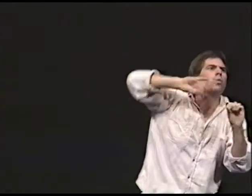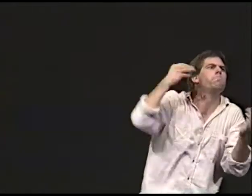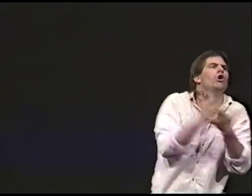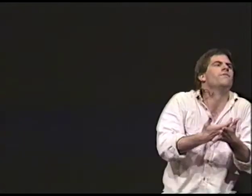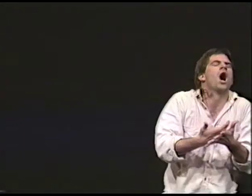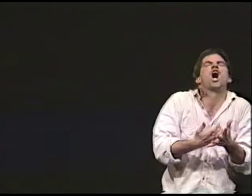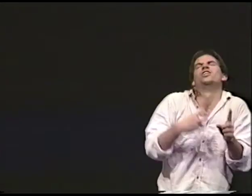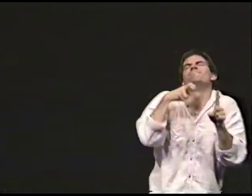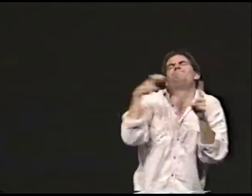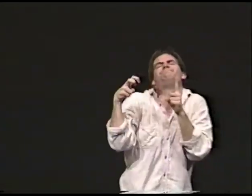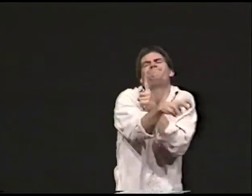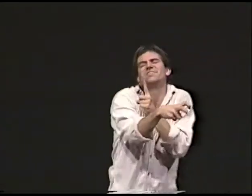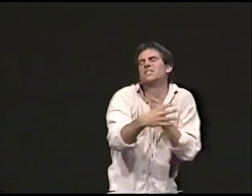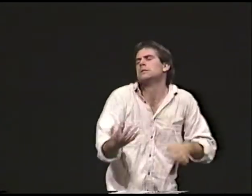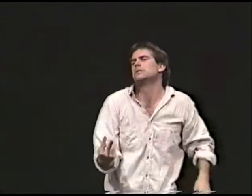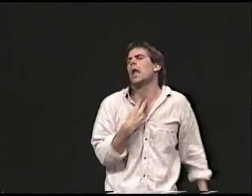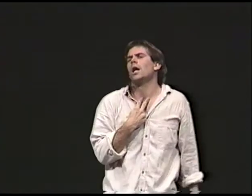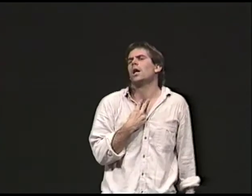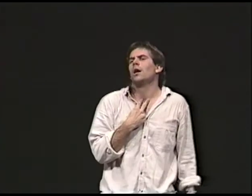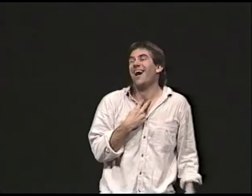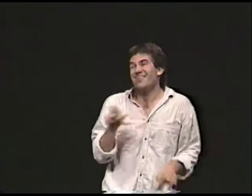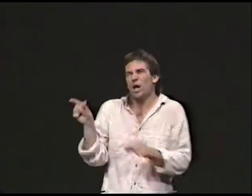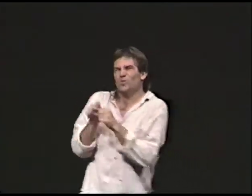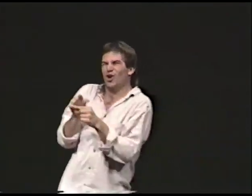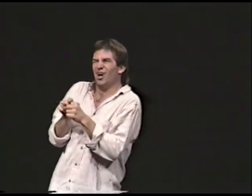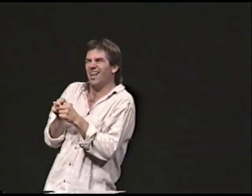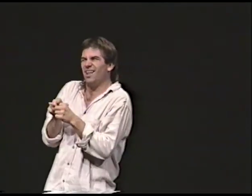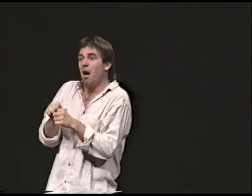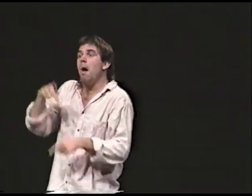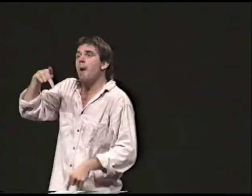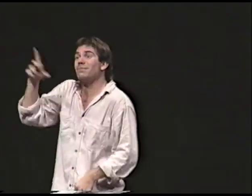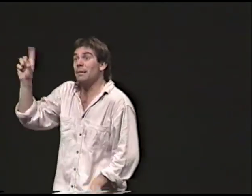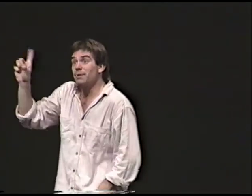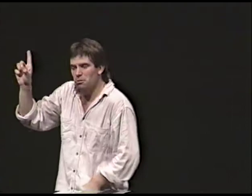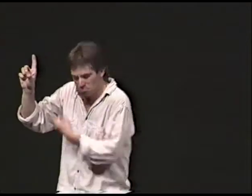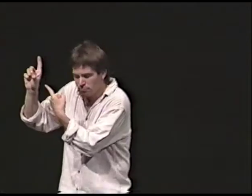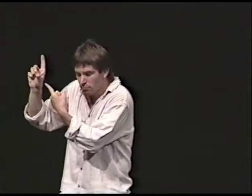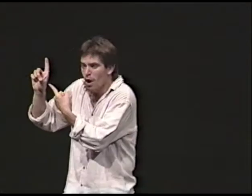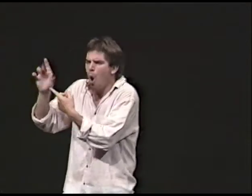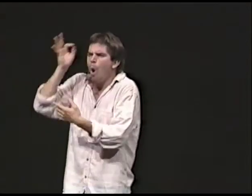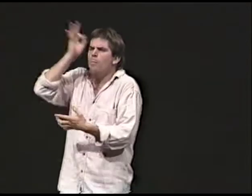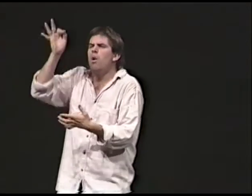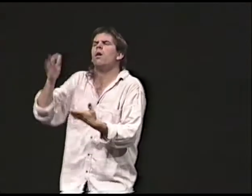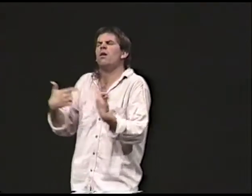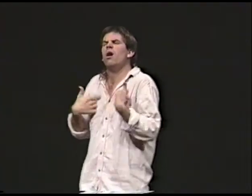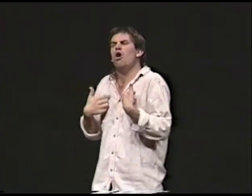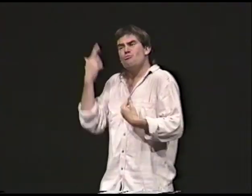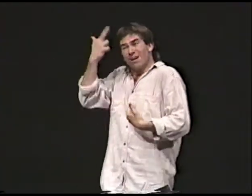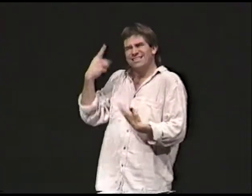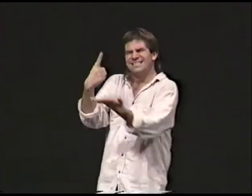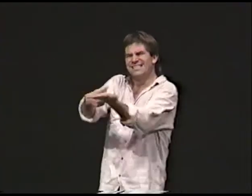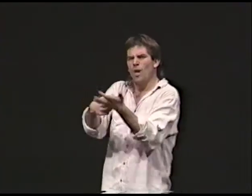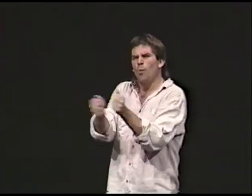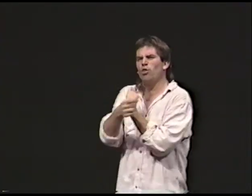We can't get him. We can't prove it, but we know it. So that's what that means.